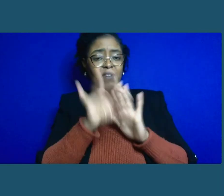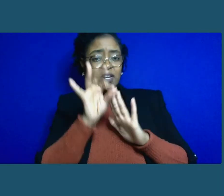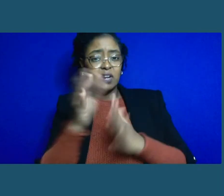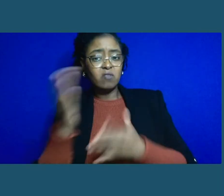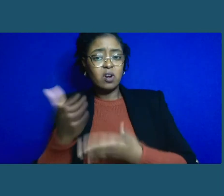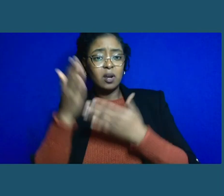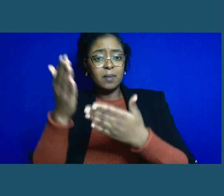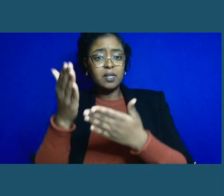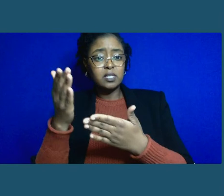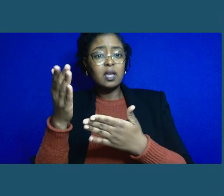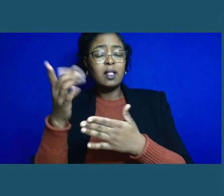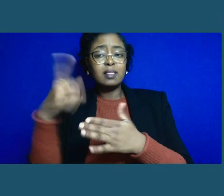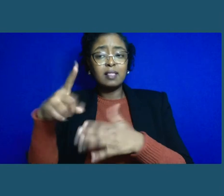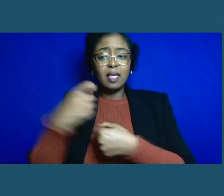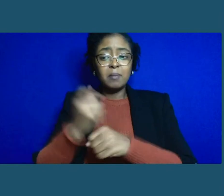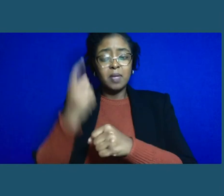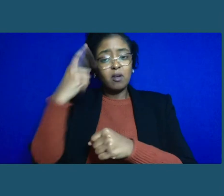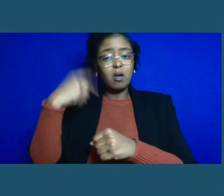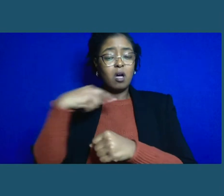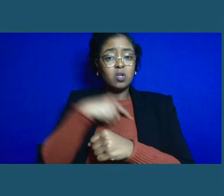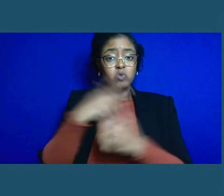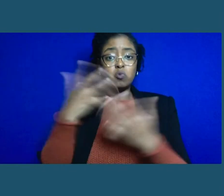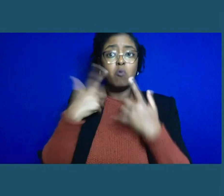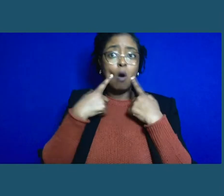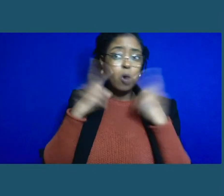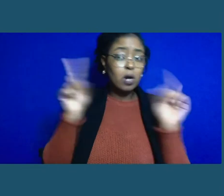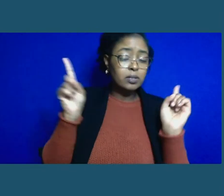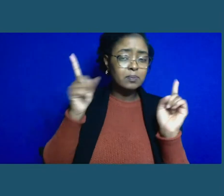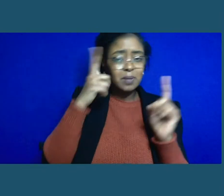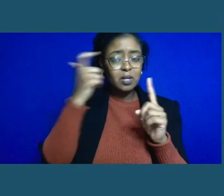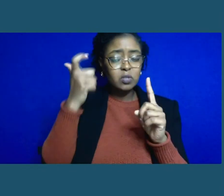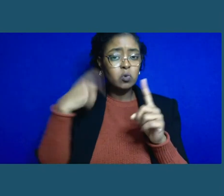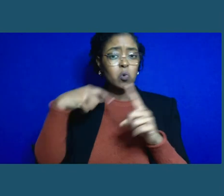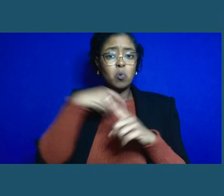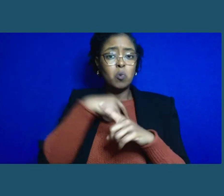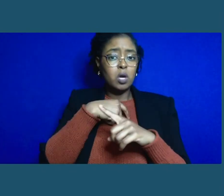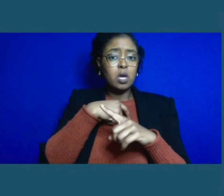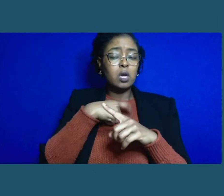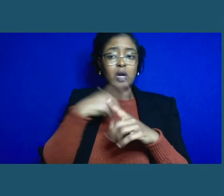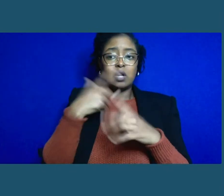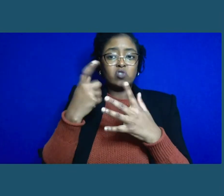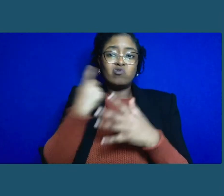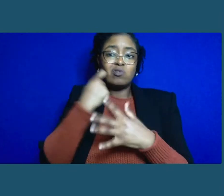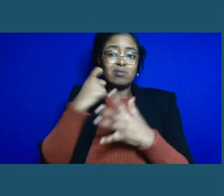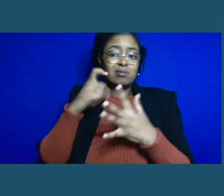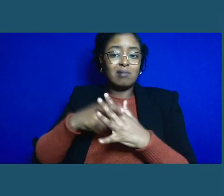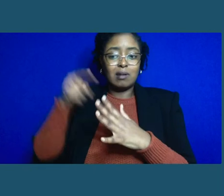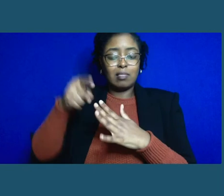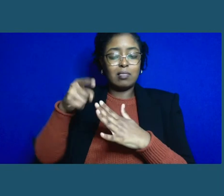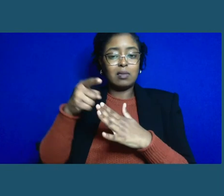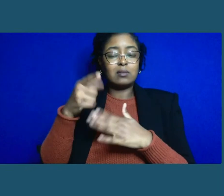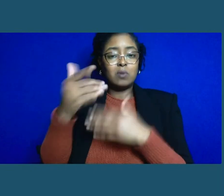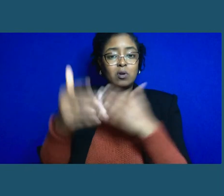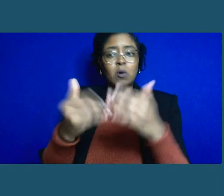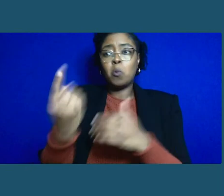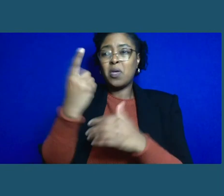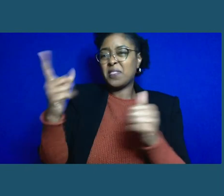know, some of the beyond the findings and the recommendations that they met that they made to